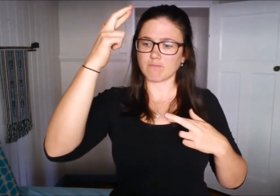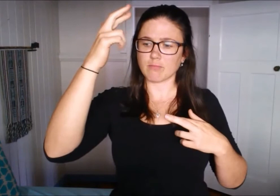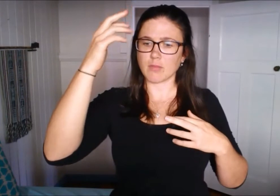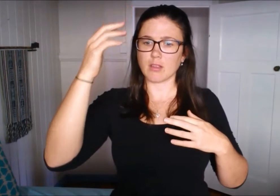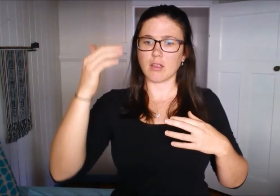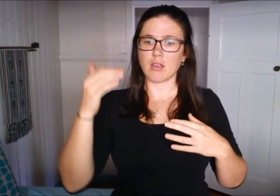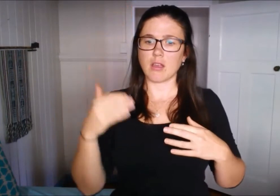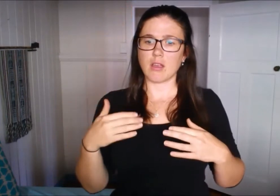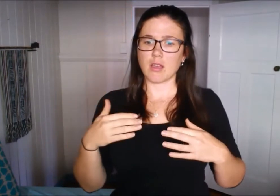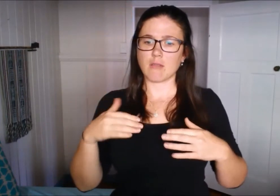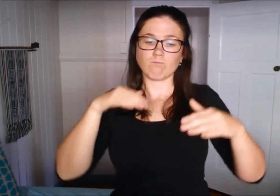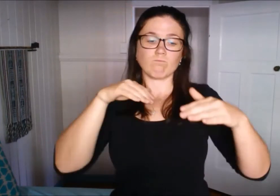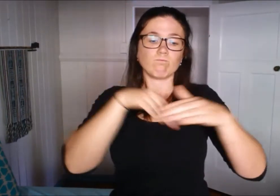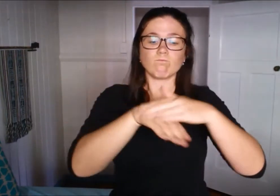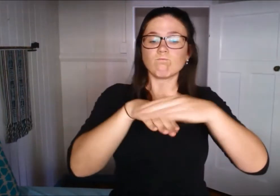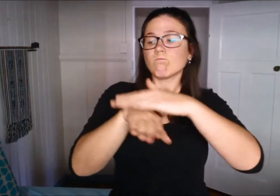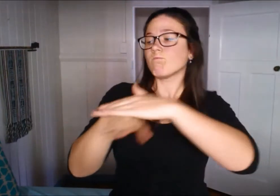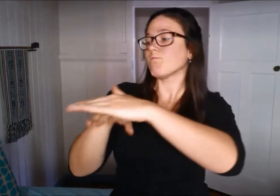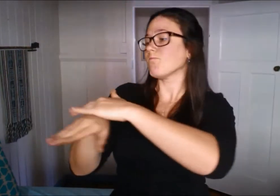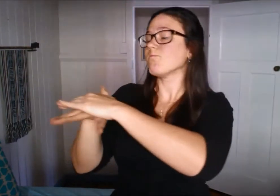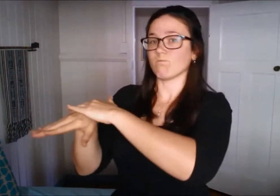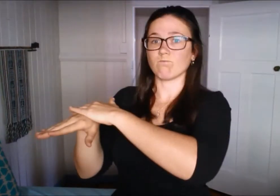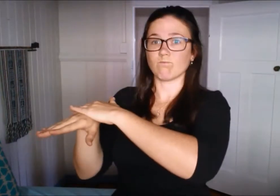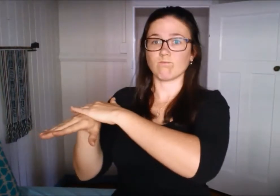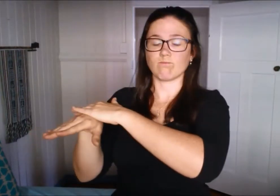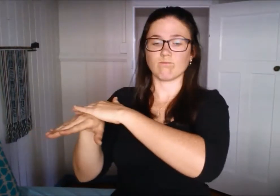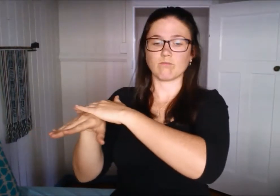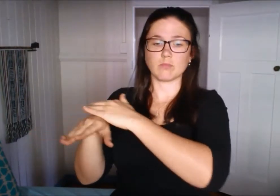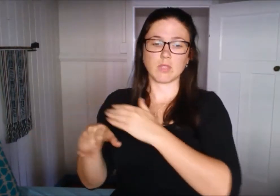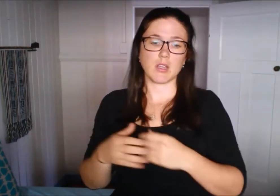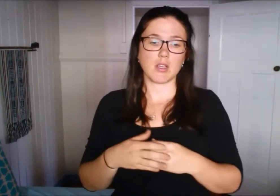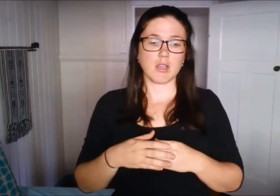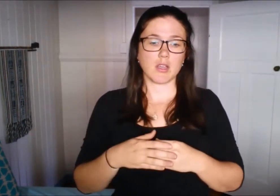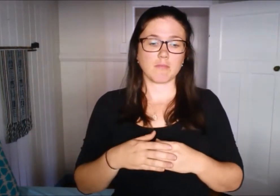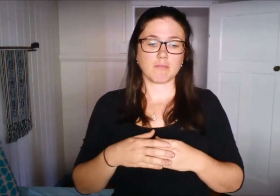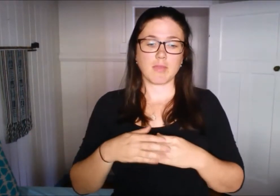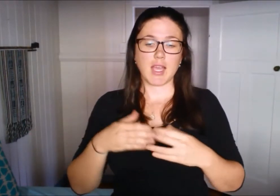membership or entry into spaces,